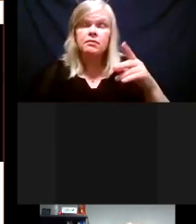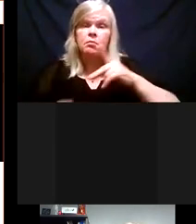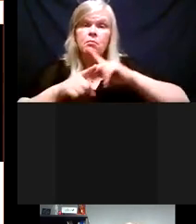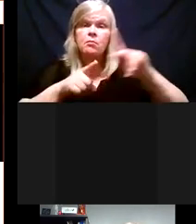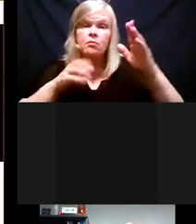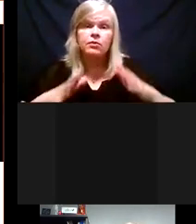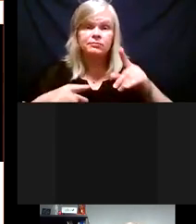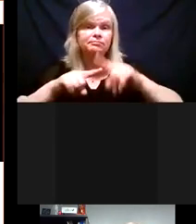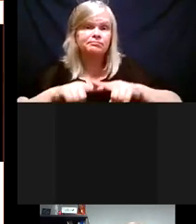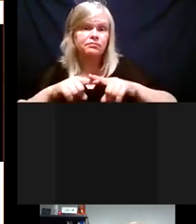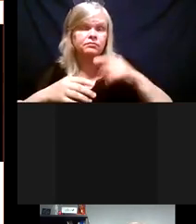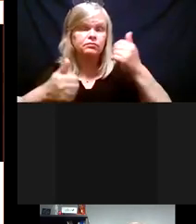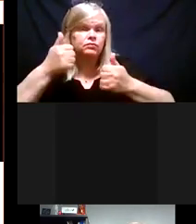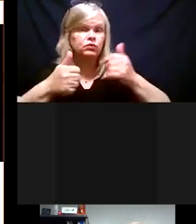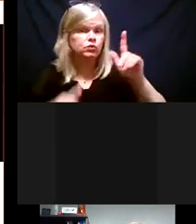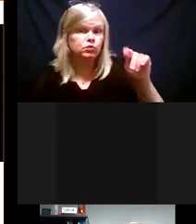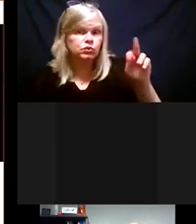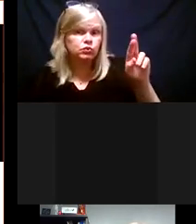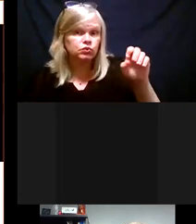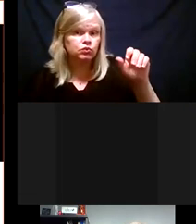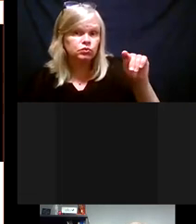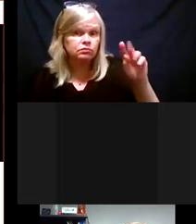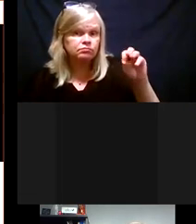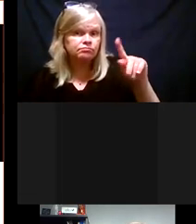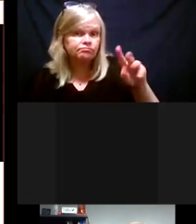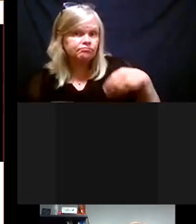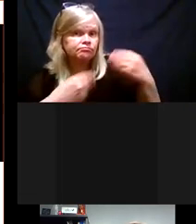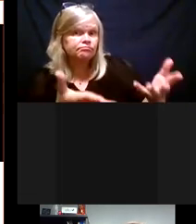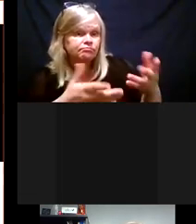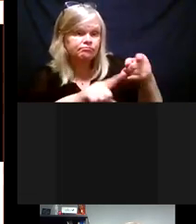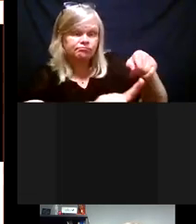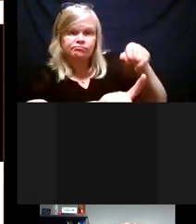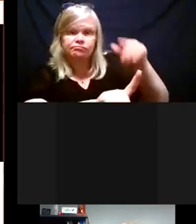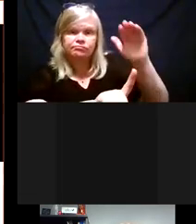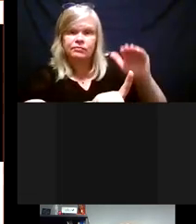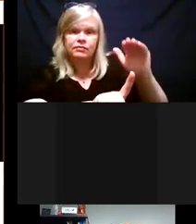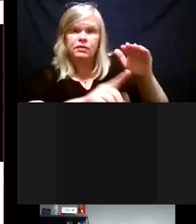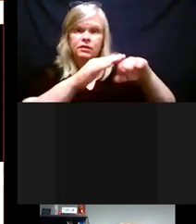TREATMENT THAT OCCURS, THERE MAY BE A REQUIREMENT THAT THE